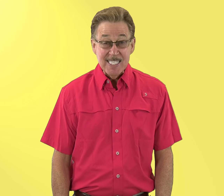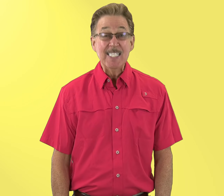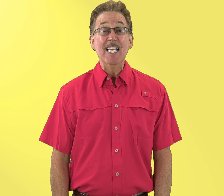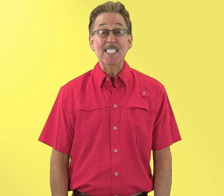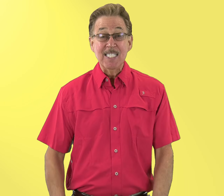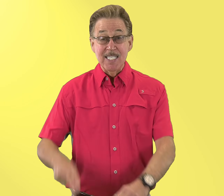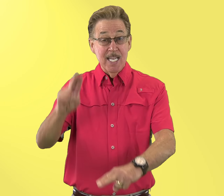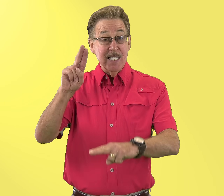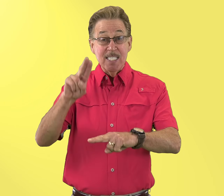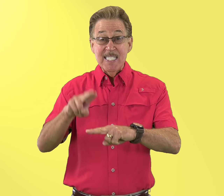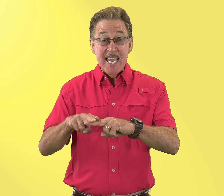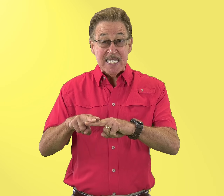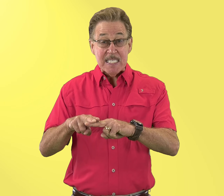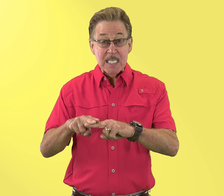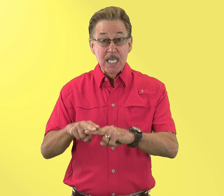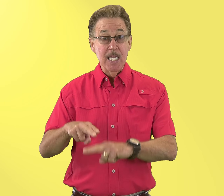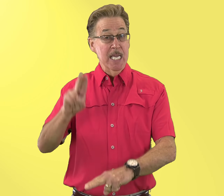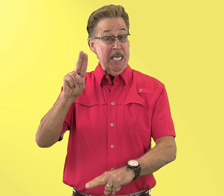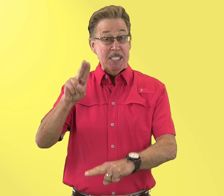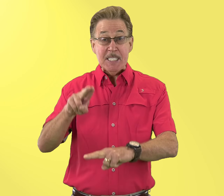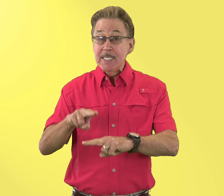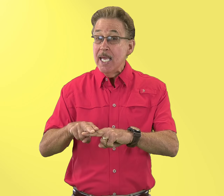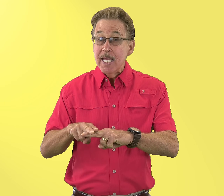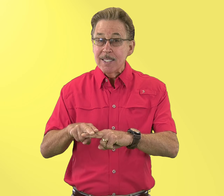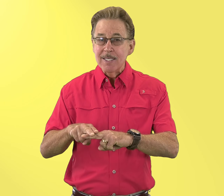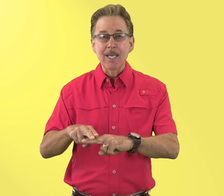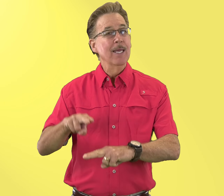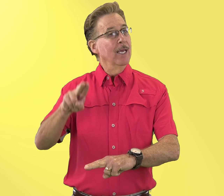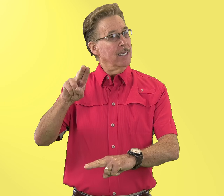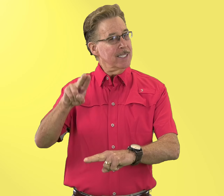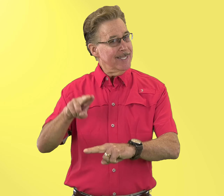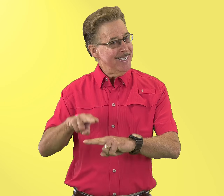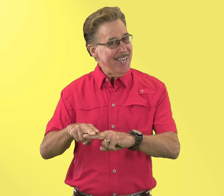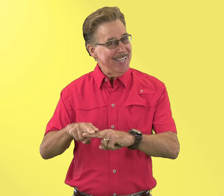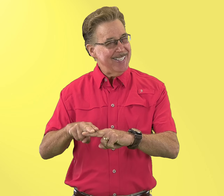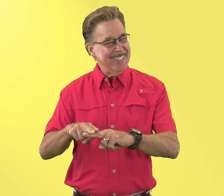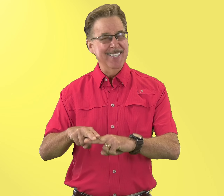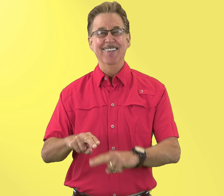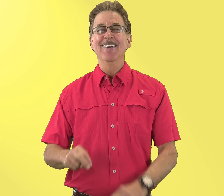S s says /s/ sit, sit, sit